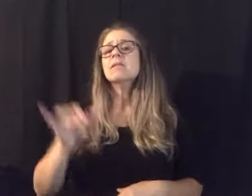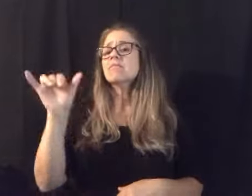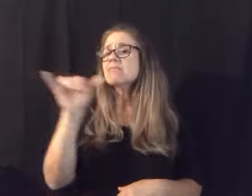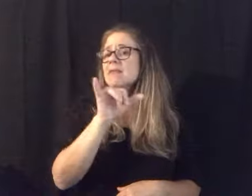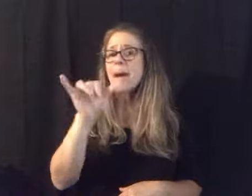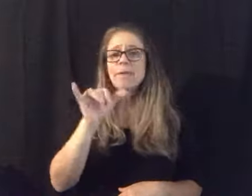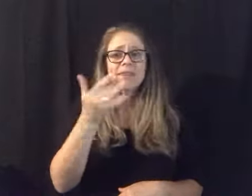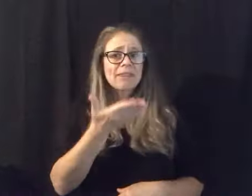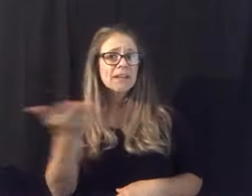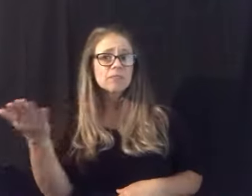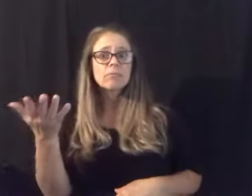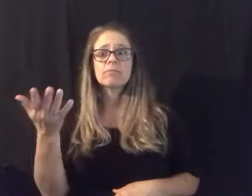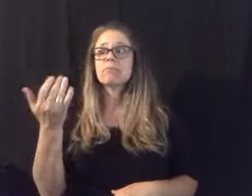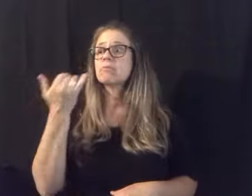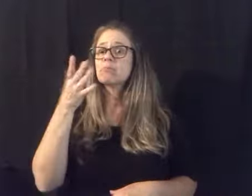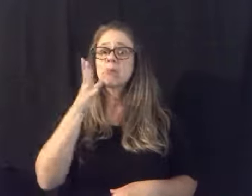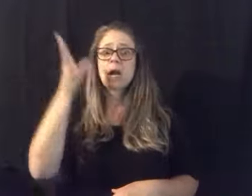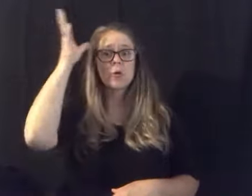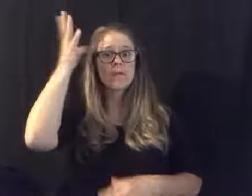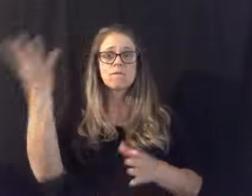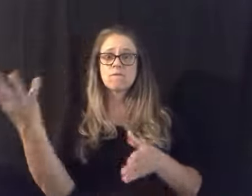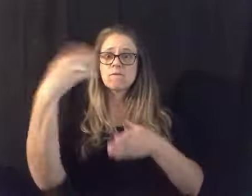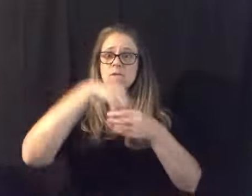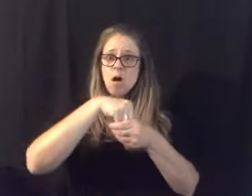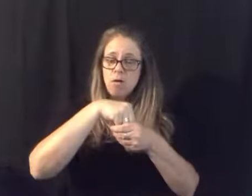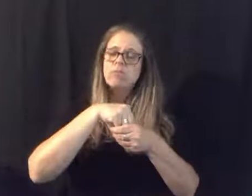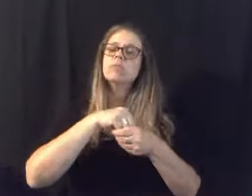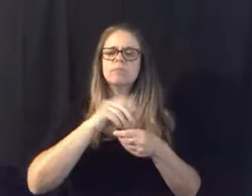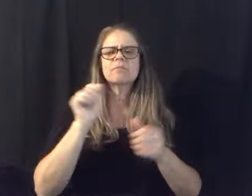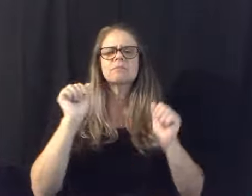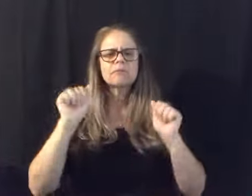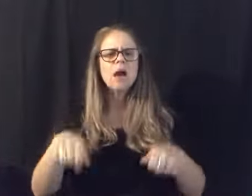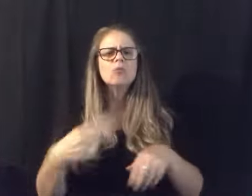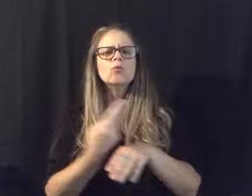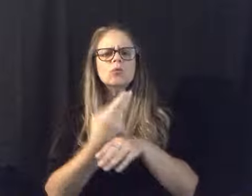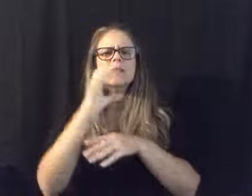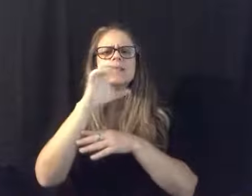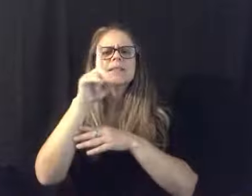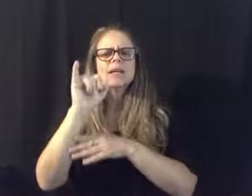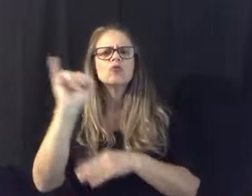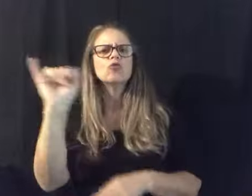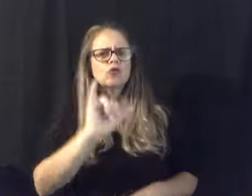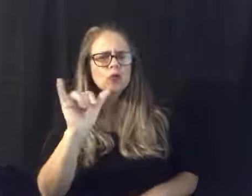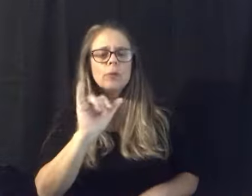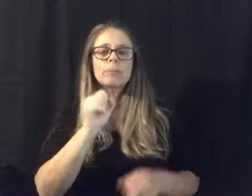Involved parents can also use a CDI to communicate with their Deaf child.